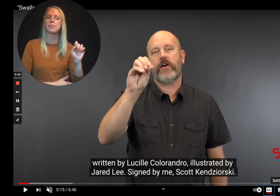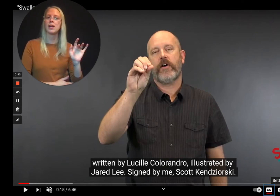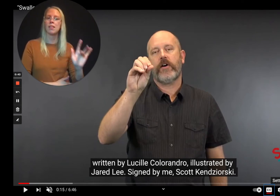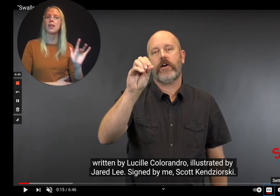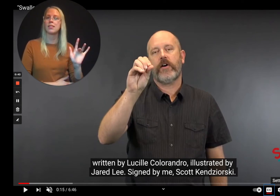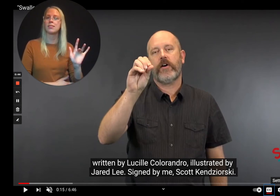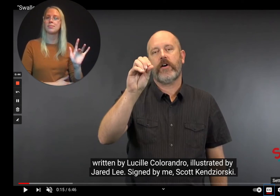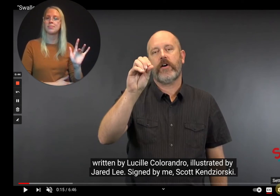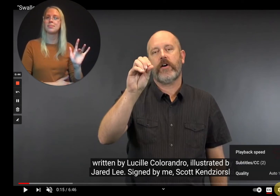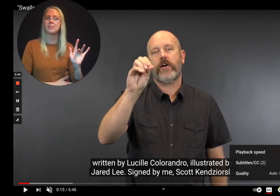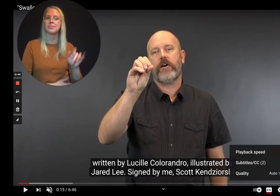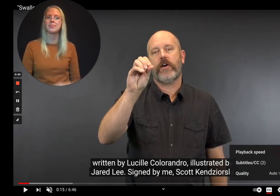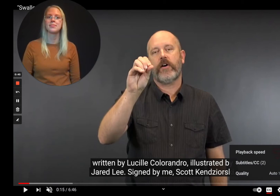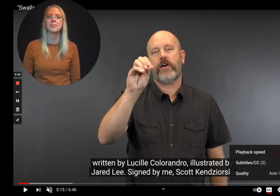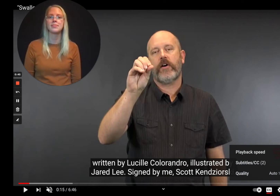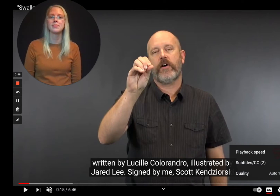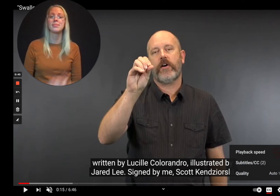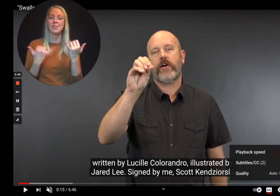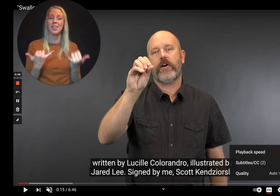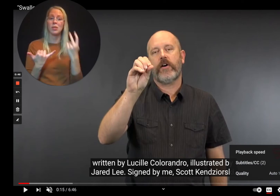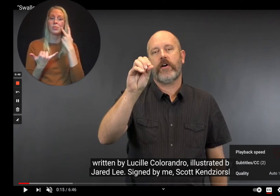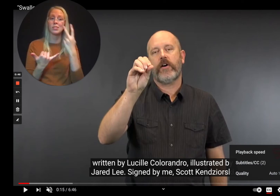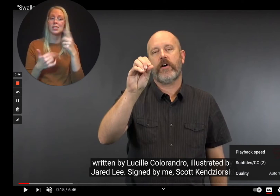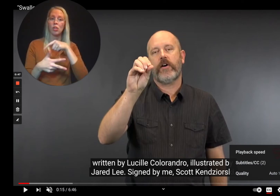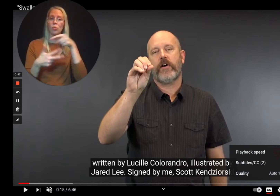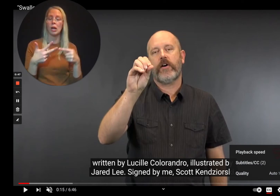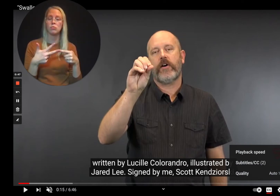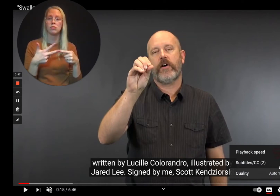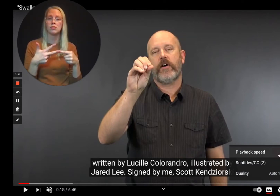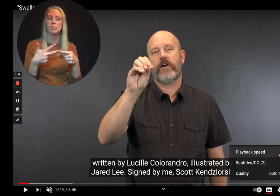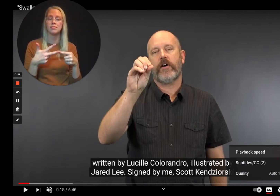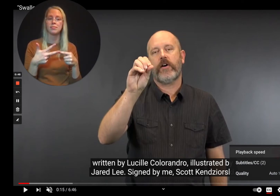Go ahead and click on “settings”. You’ll see three options; choose the